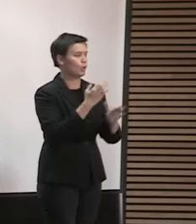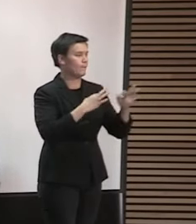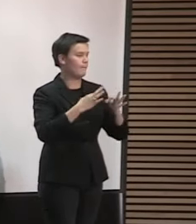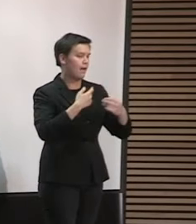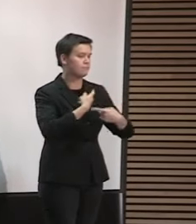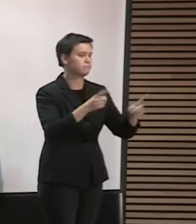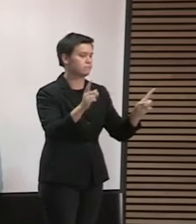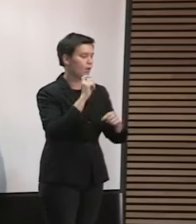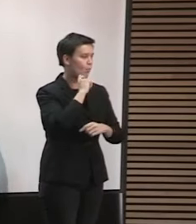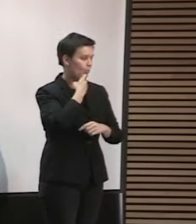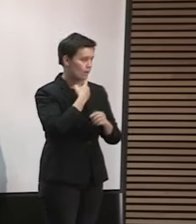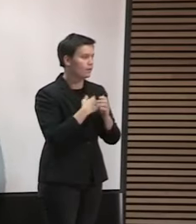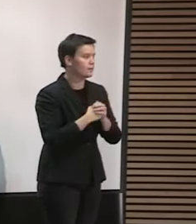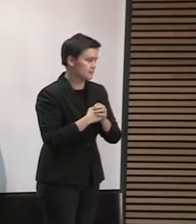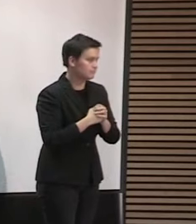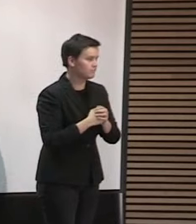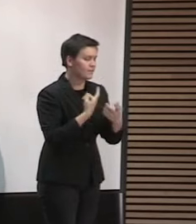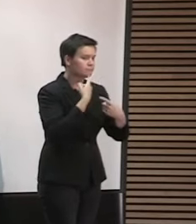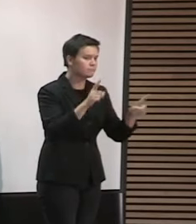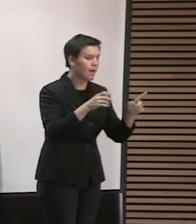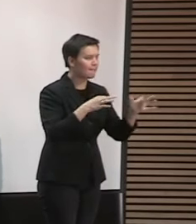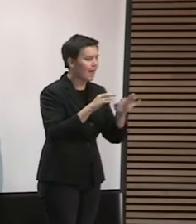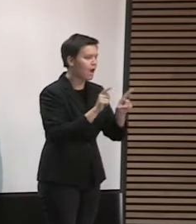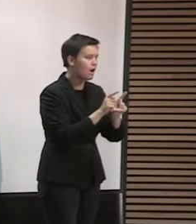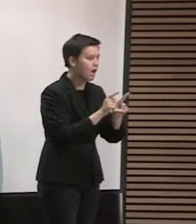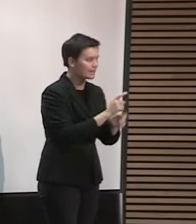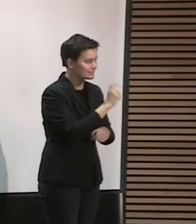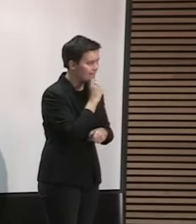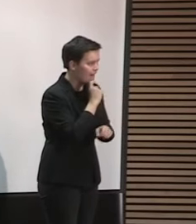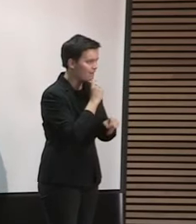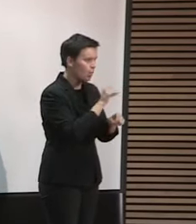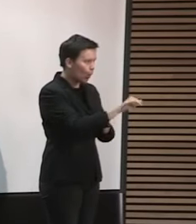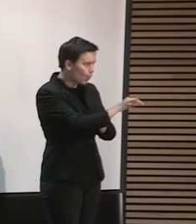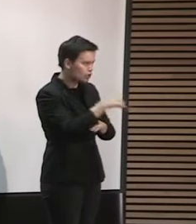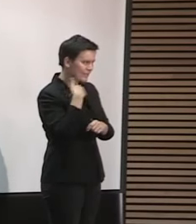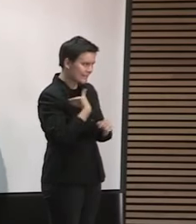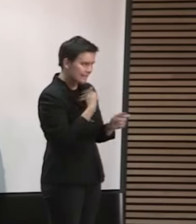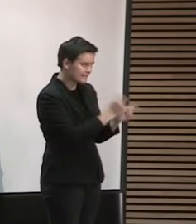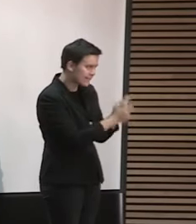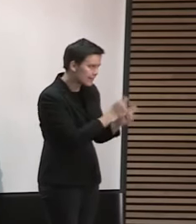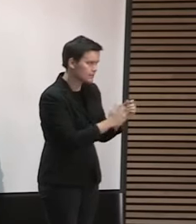please act as if you were at home. So take your Auckland